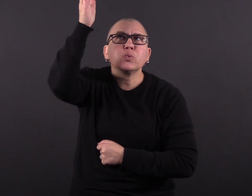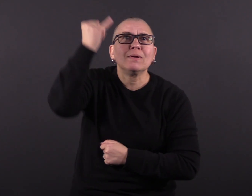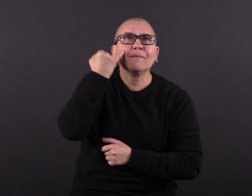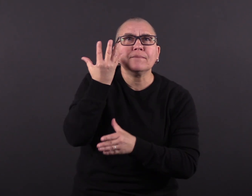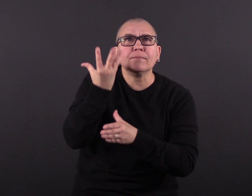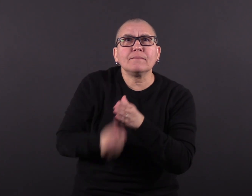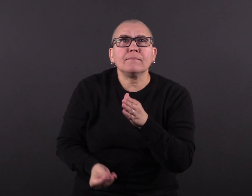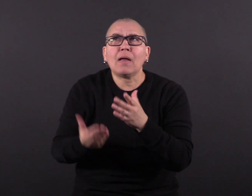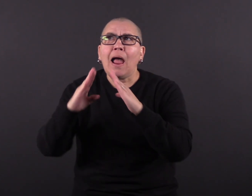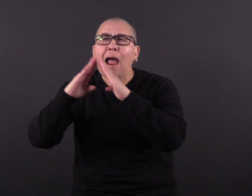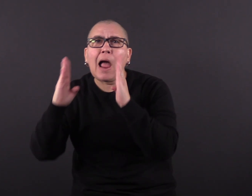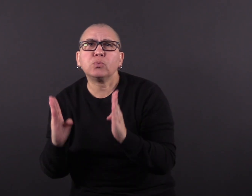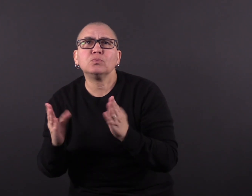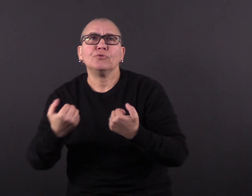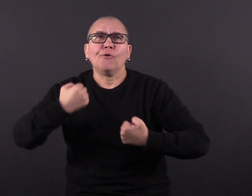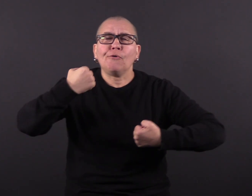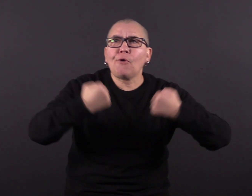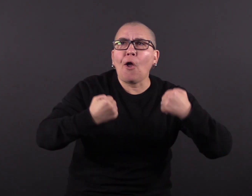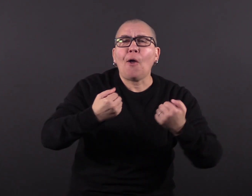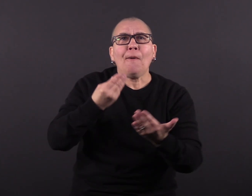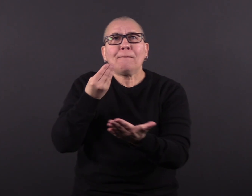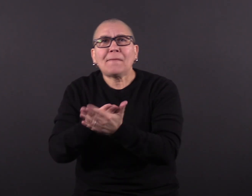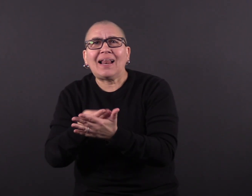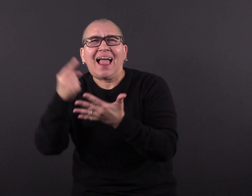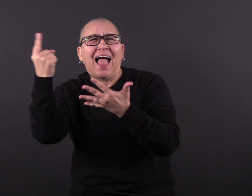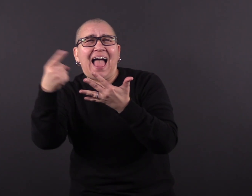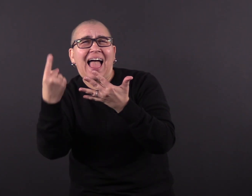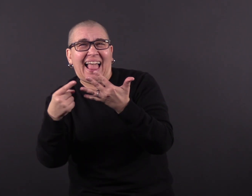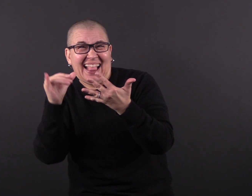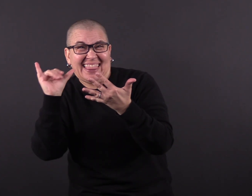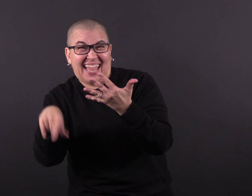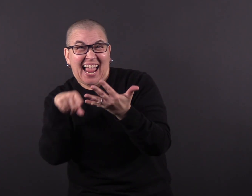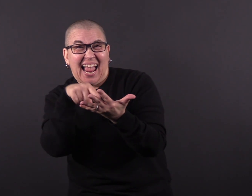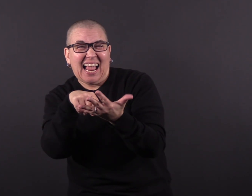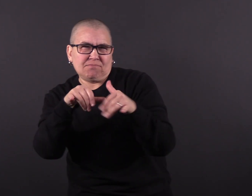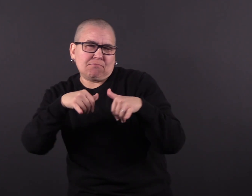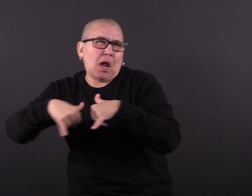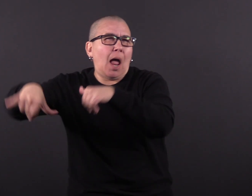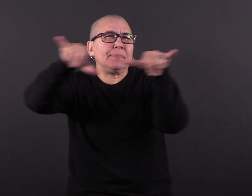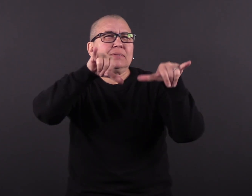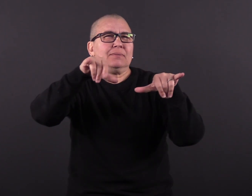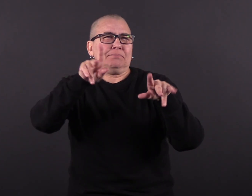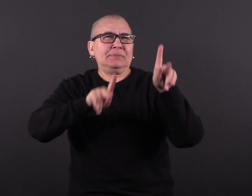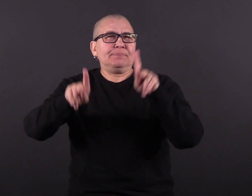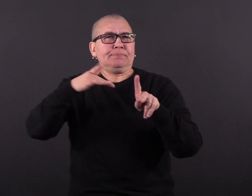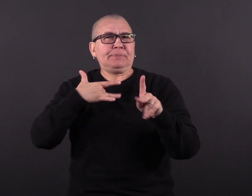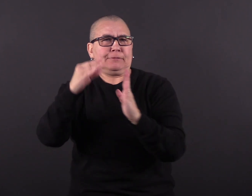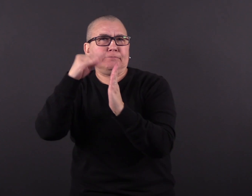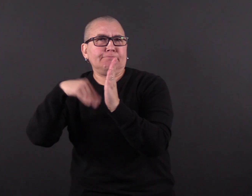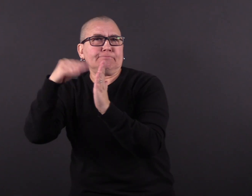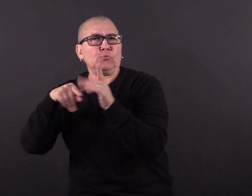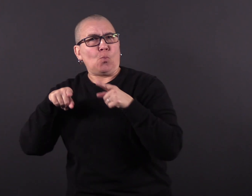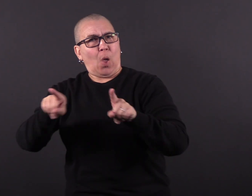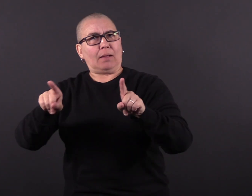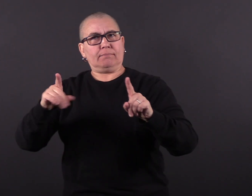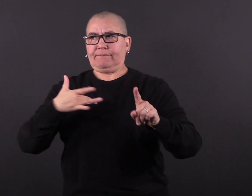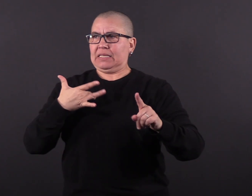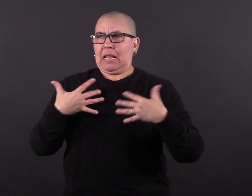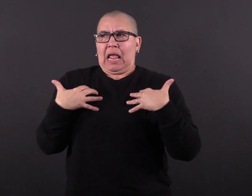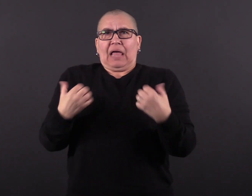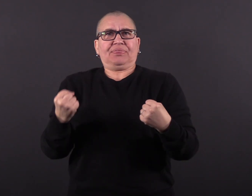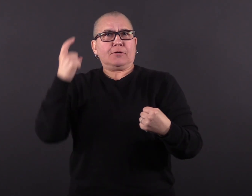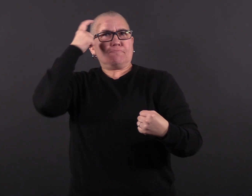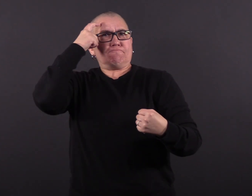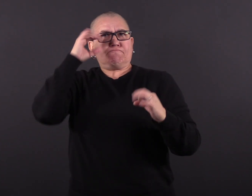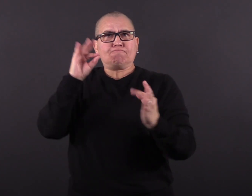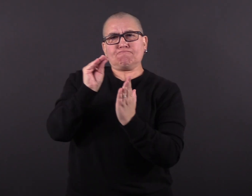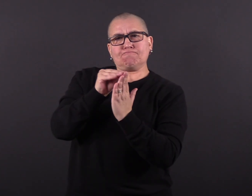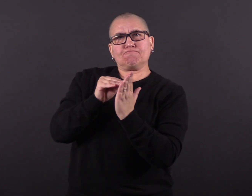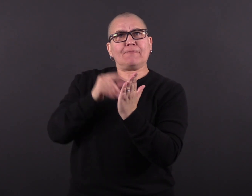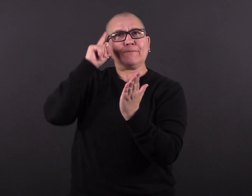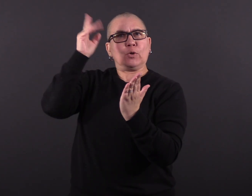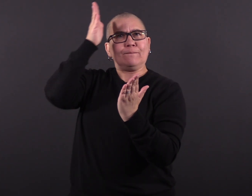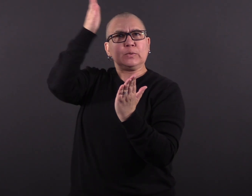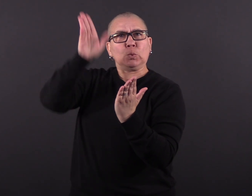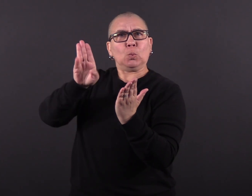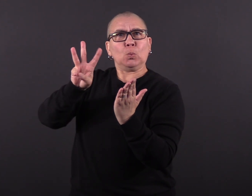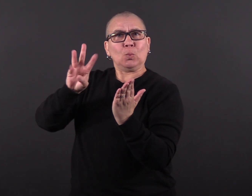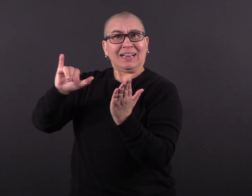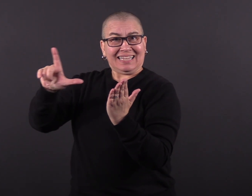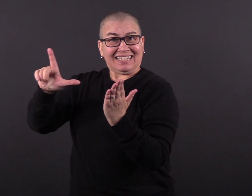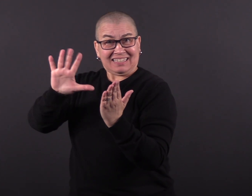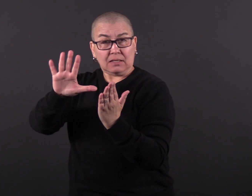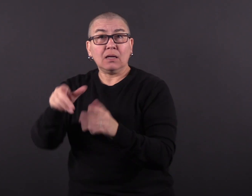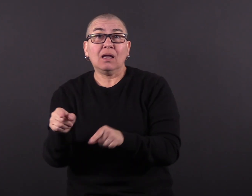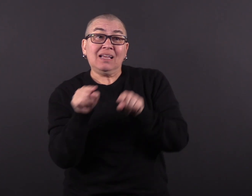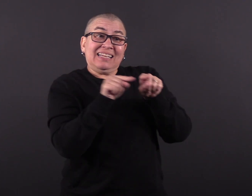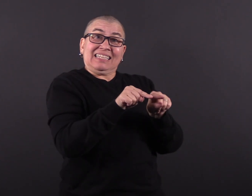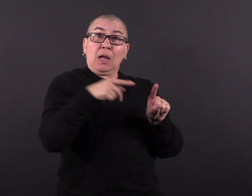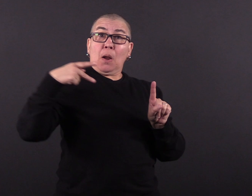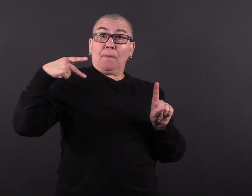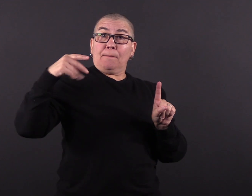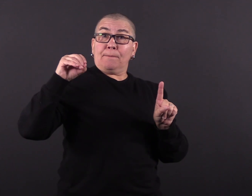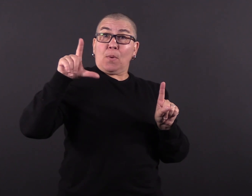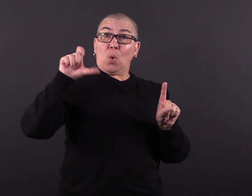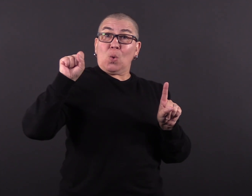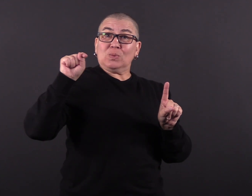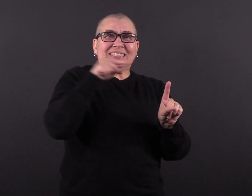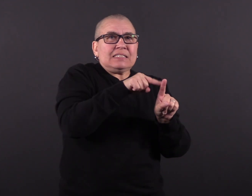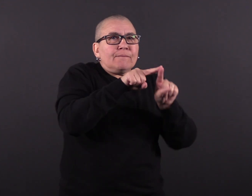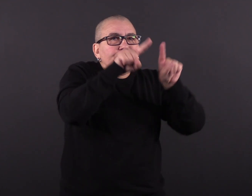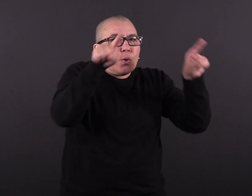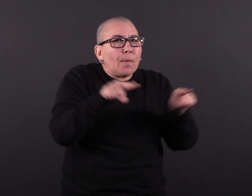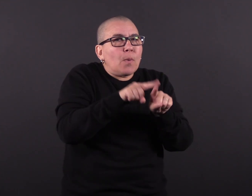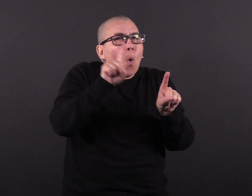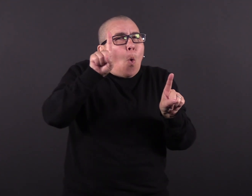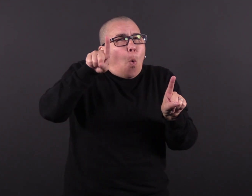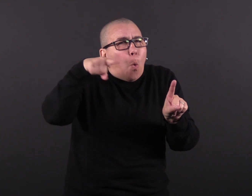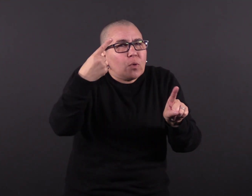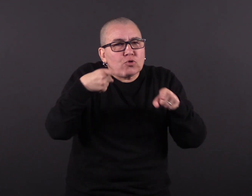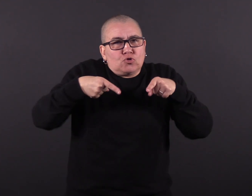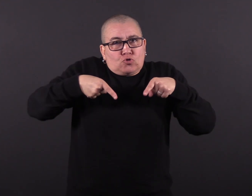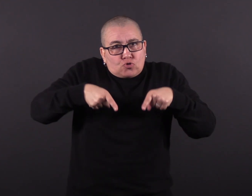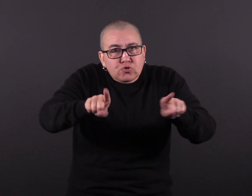is healthy, a POLST form can be completed when the patient faces changes in health,